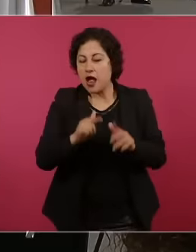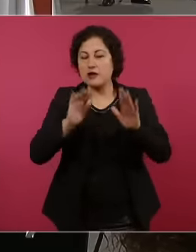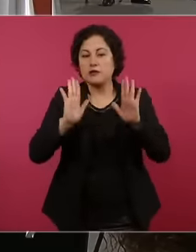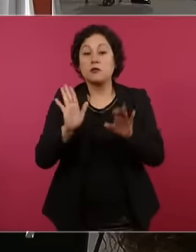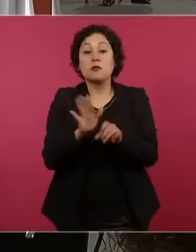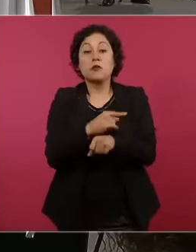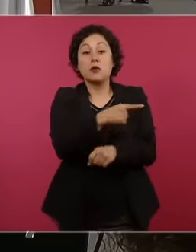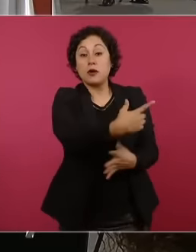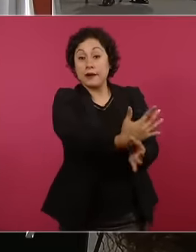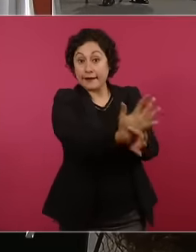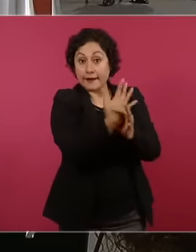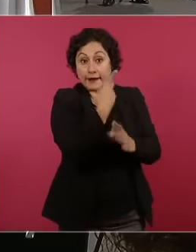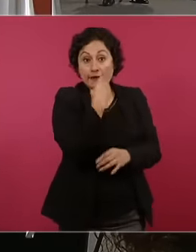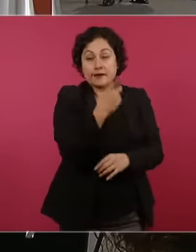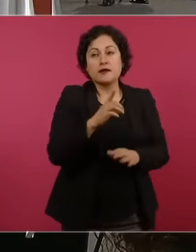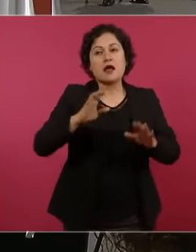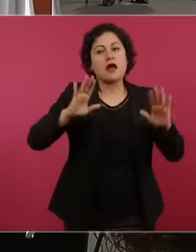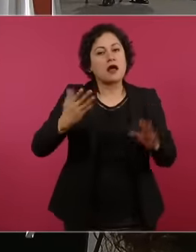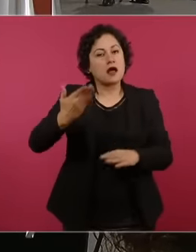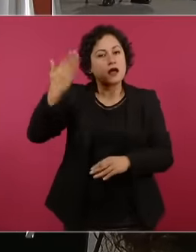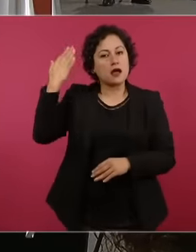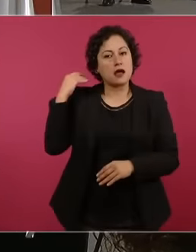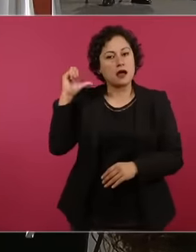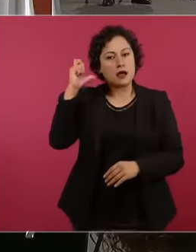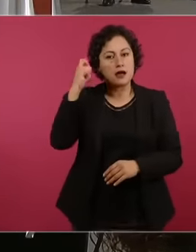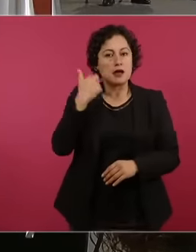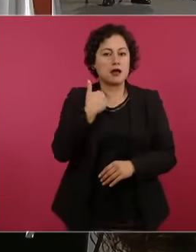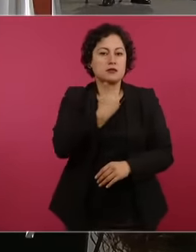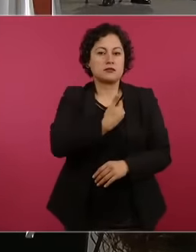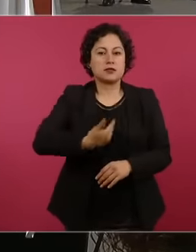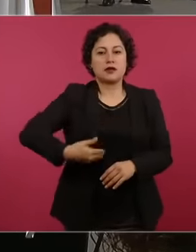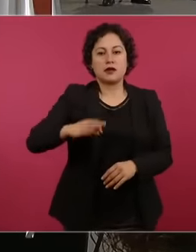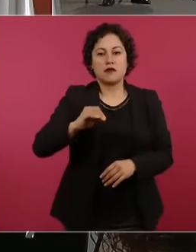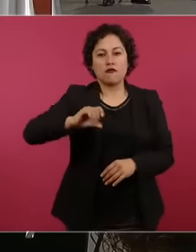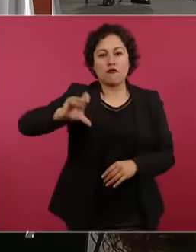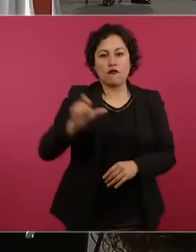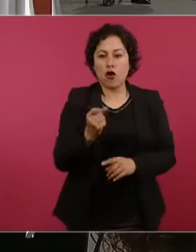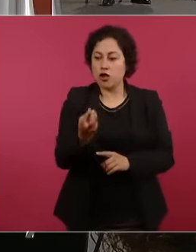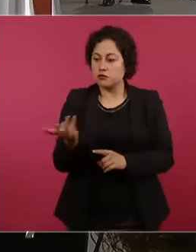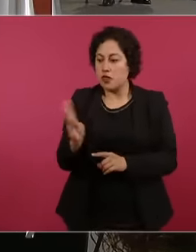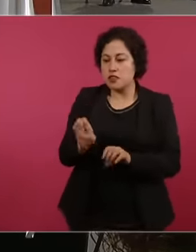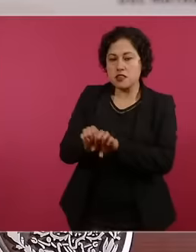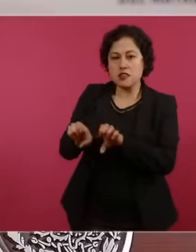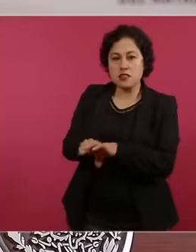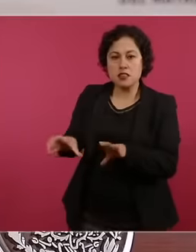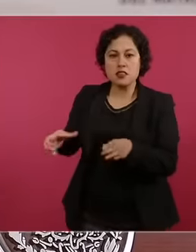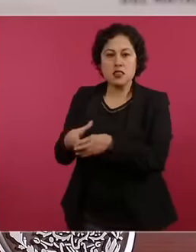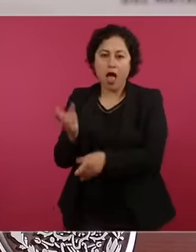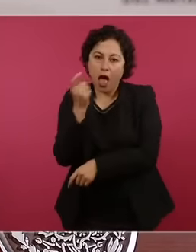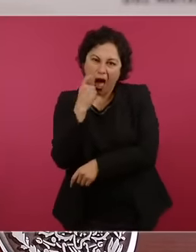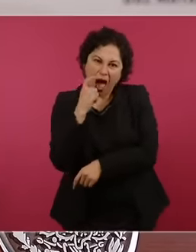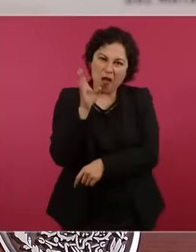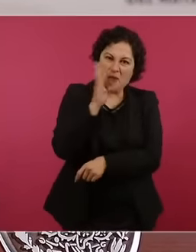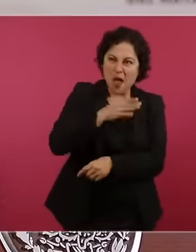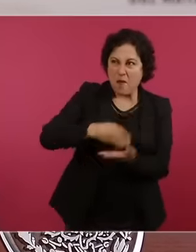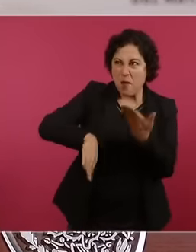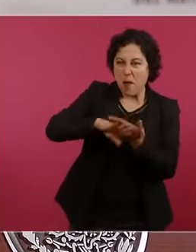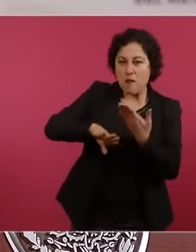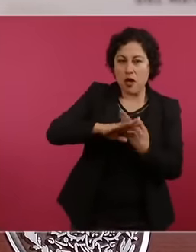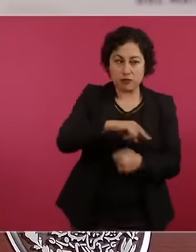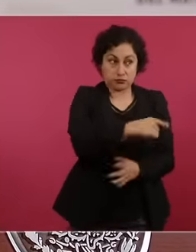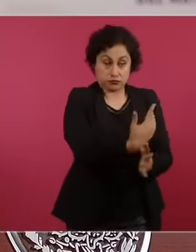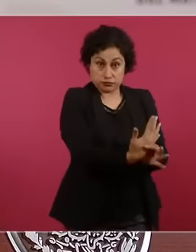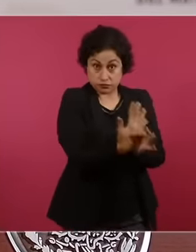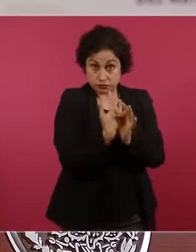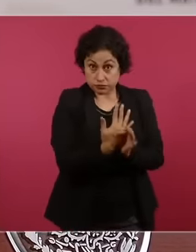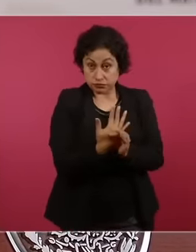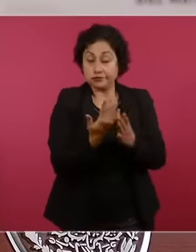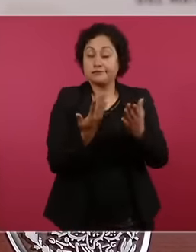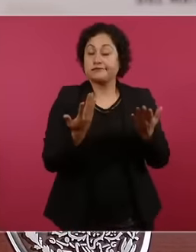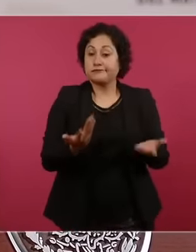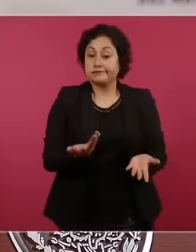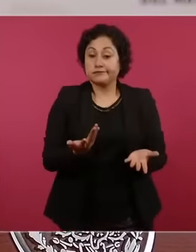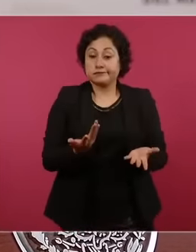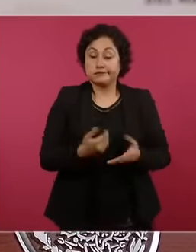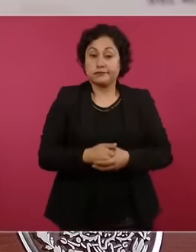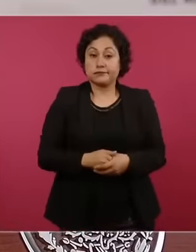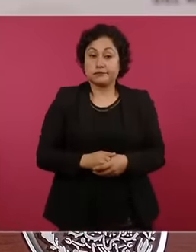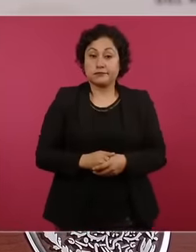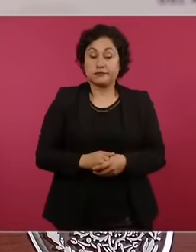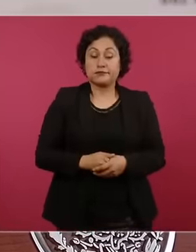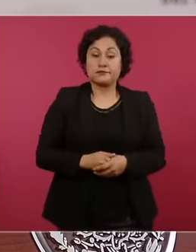Fox's Secretary of the Treasury and also to Garay and others. If they wanted to